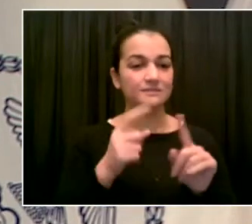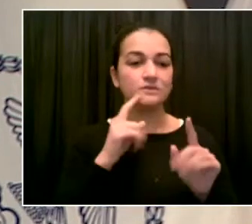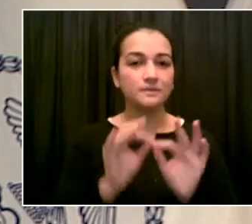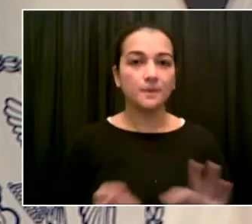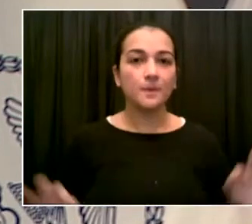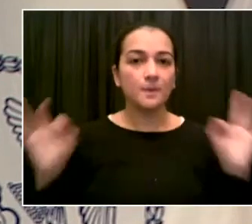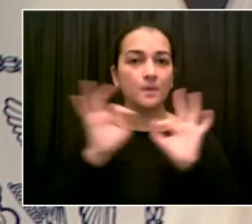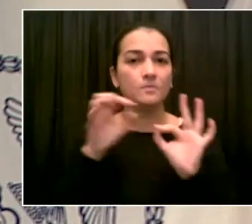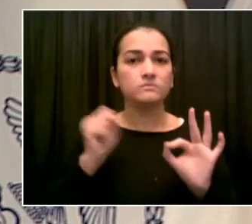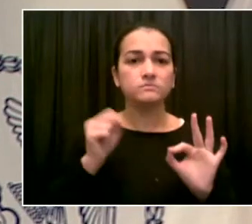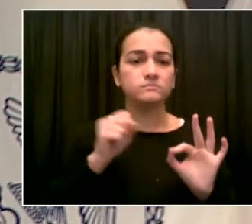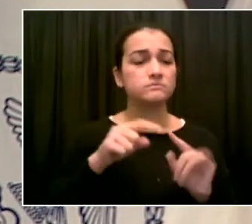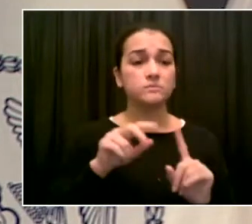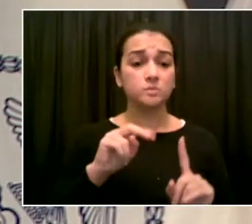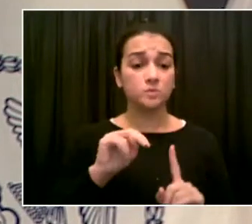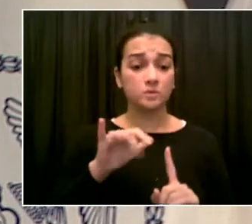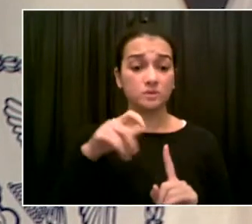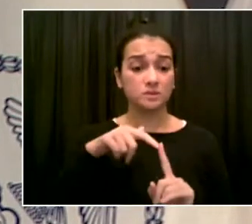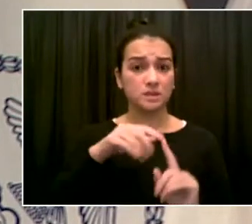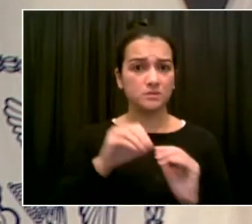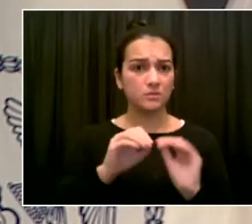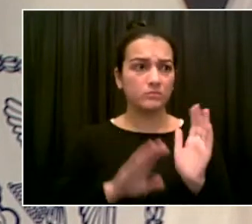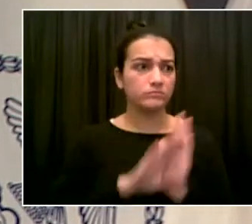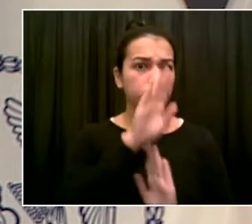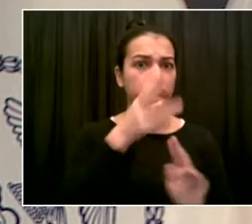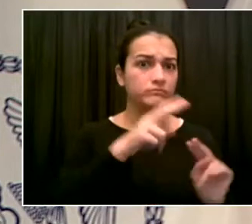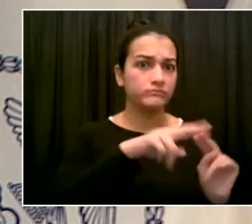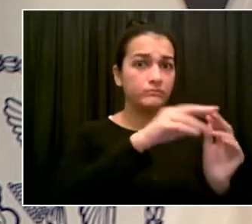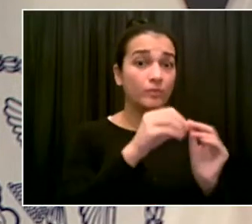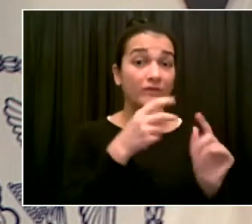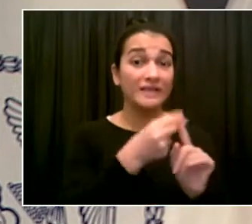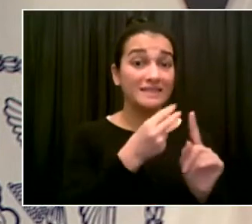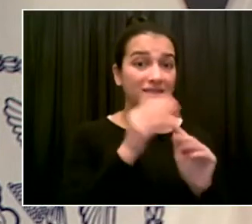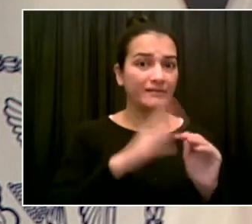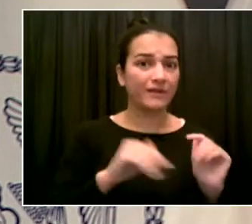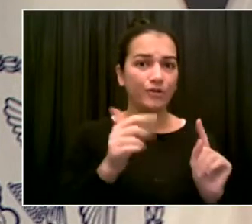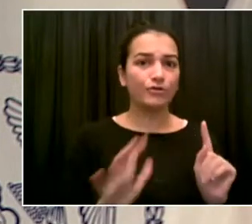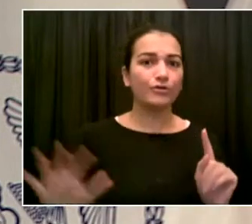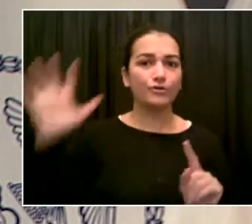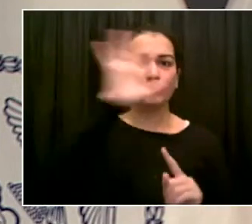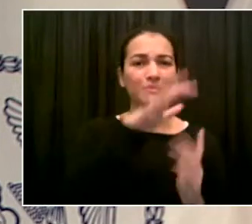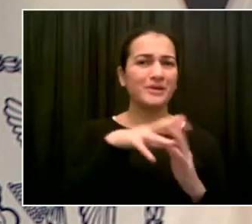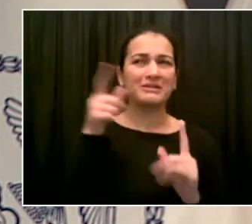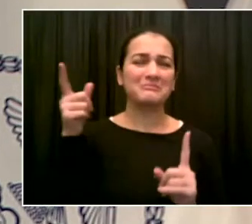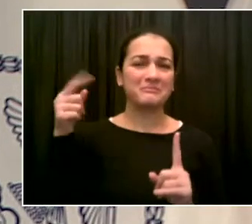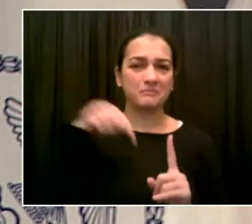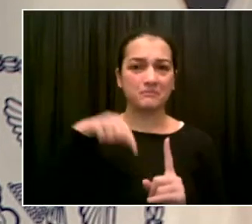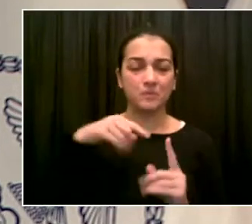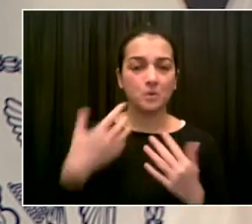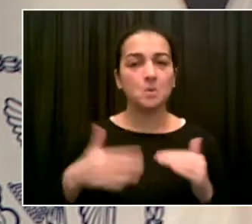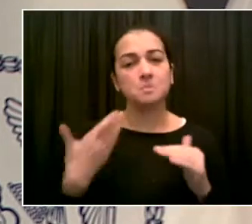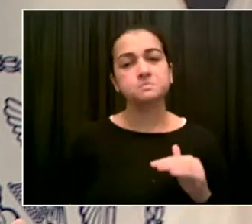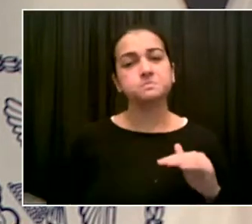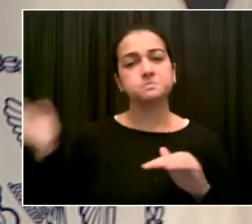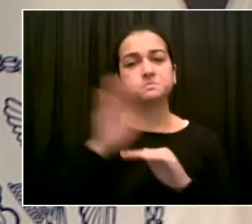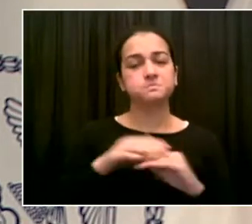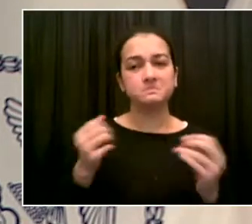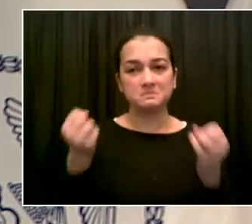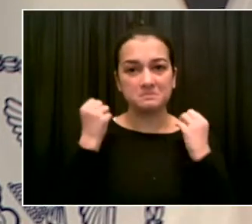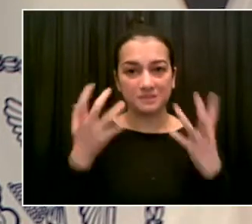NEW YORK CITY IS LEADING THE WAY